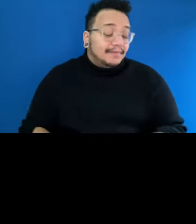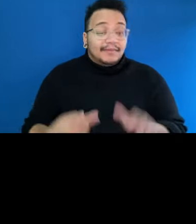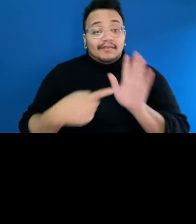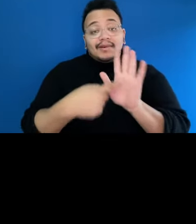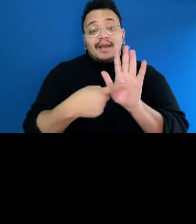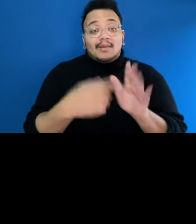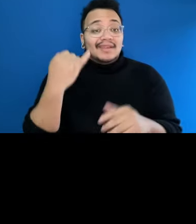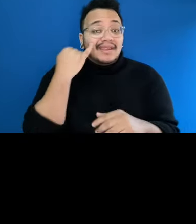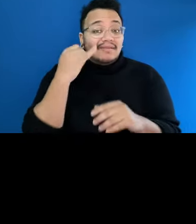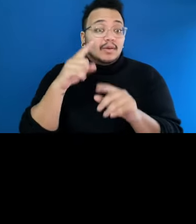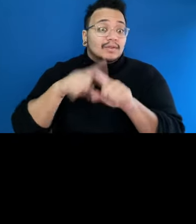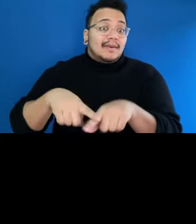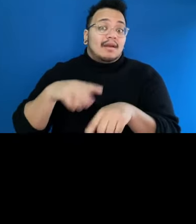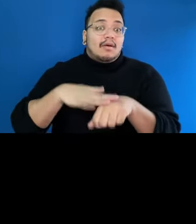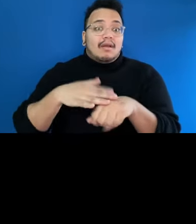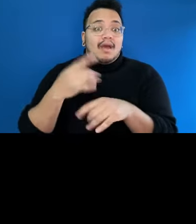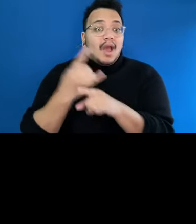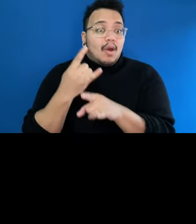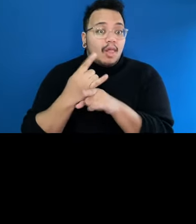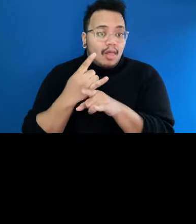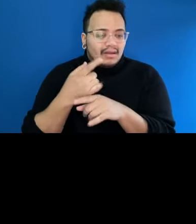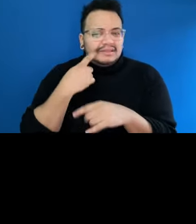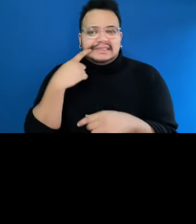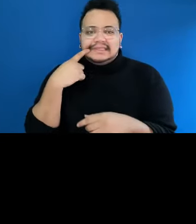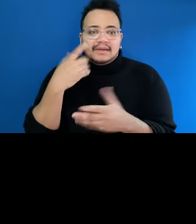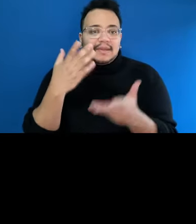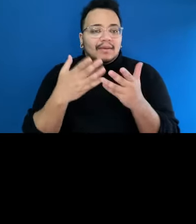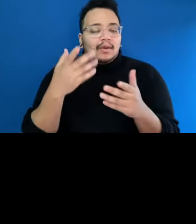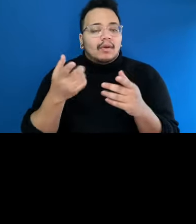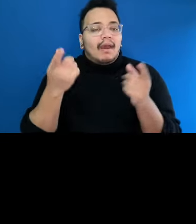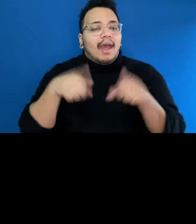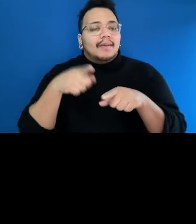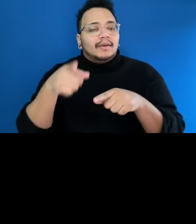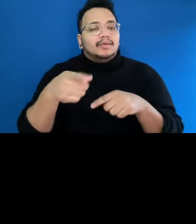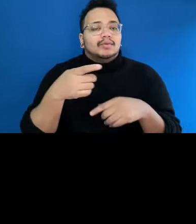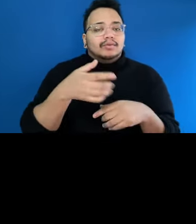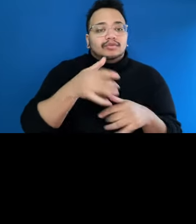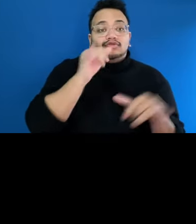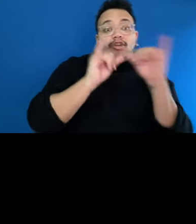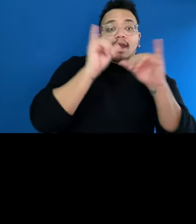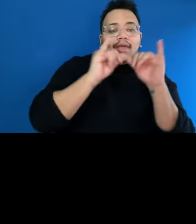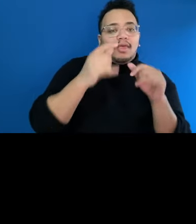you may end up with driving while drunk charges, which is certainly gonna add